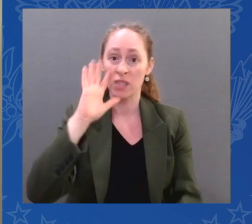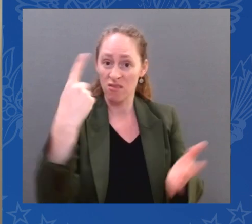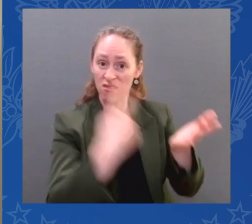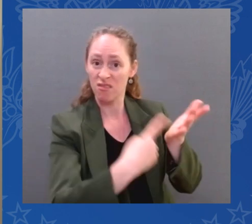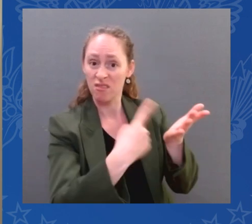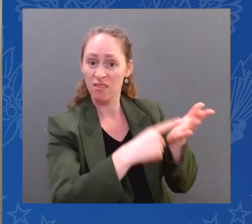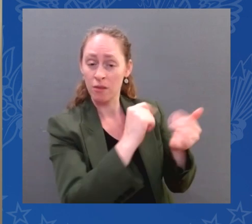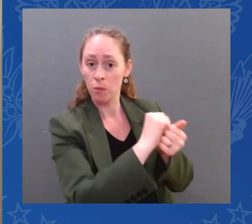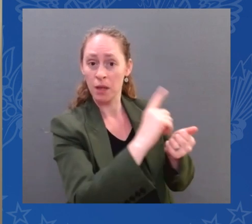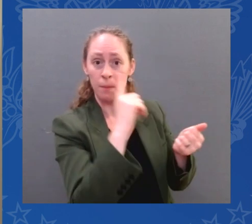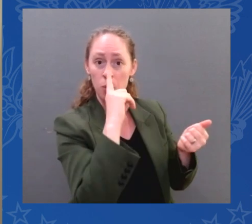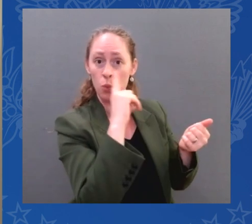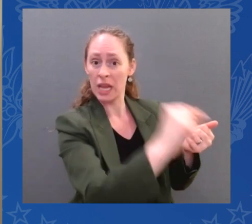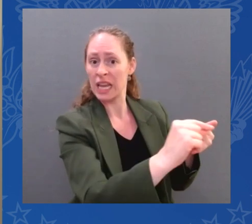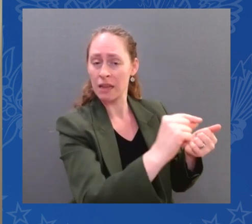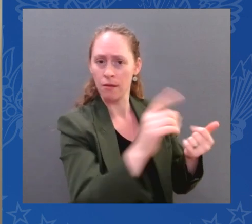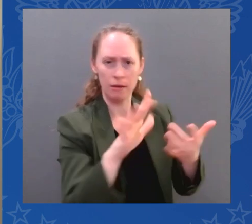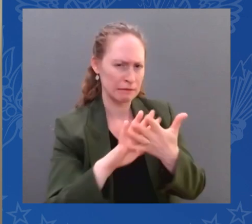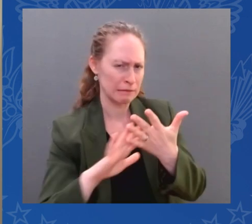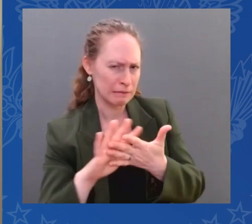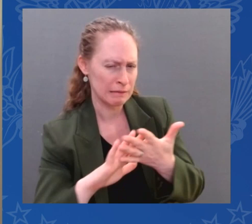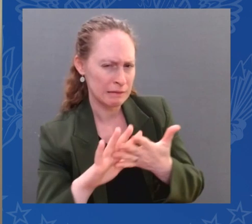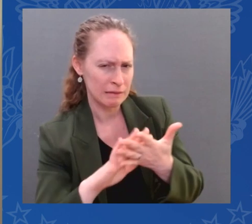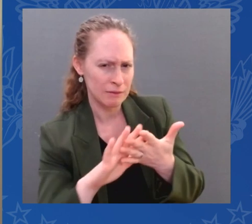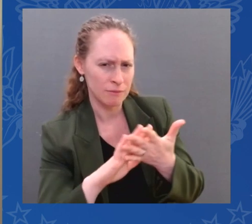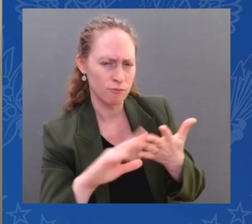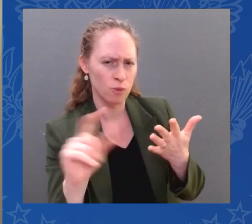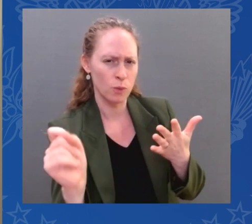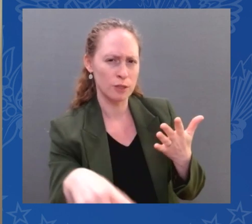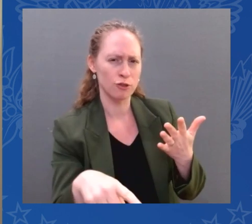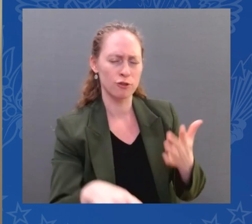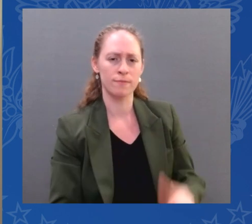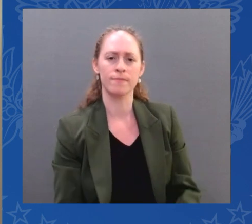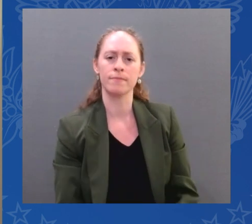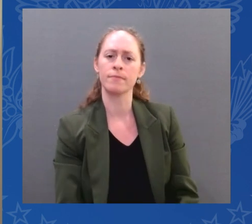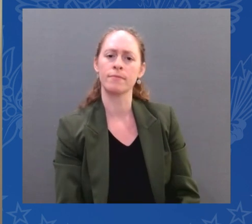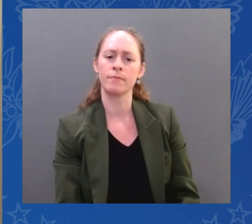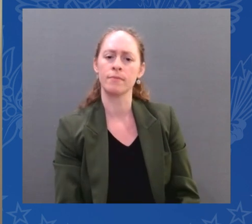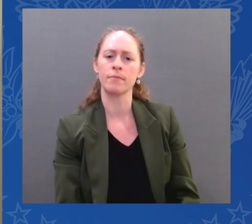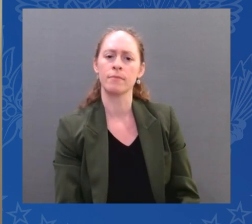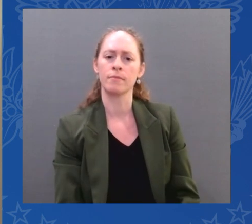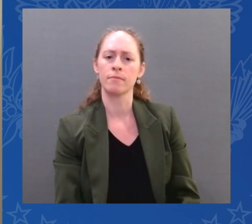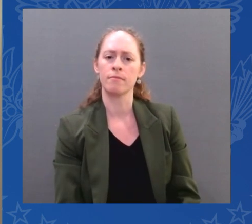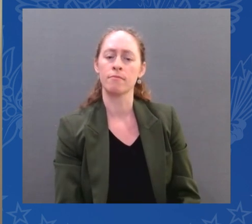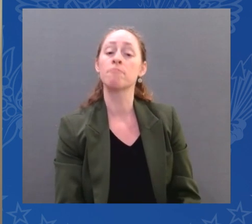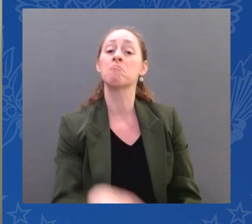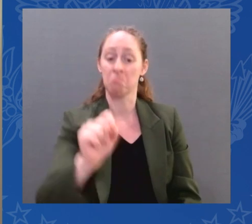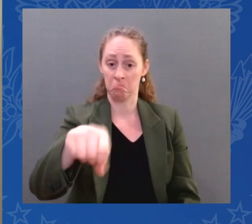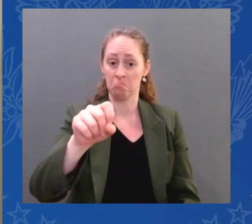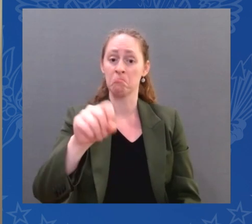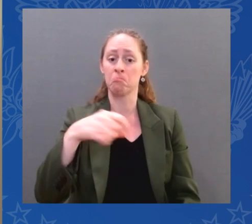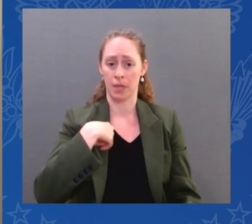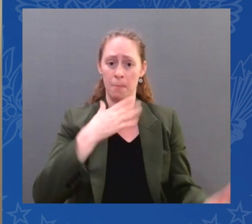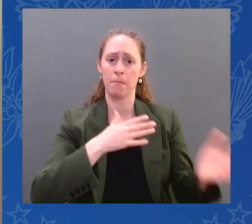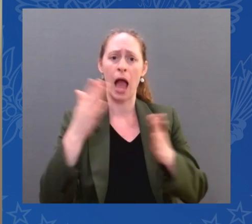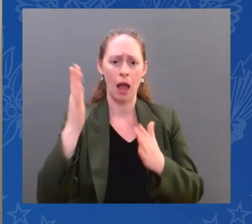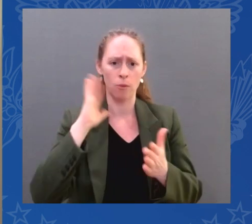before you do something -- anything on that? The President: I plan on having a conversation with President Xi. We haven't set a time yet. The Press: Mr. President,